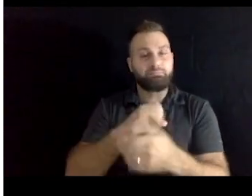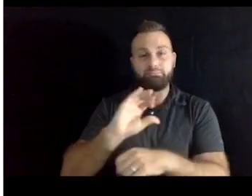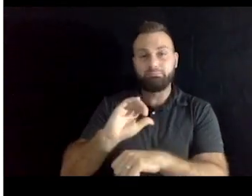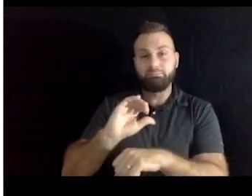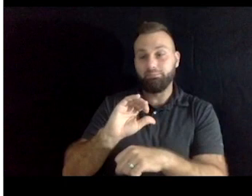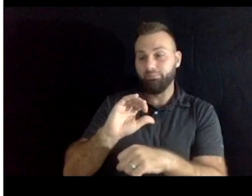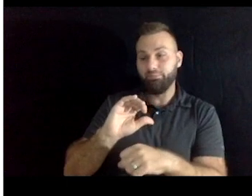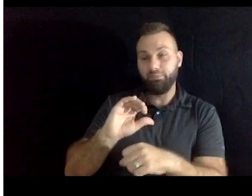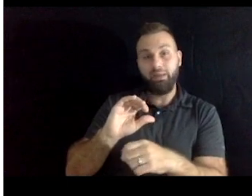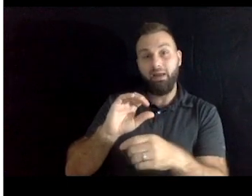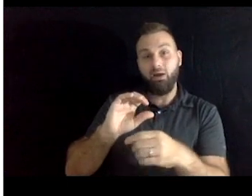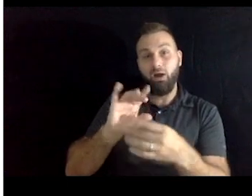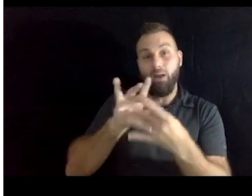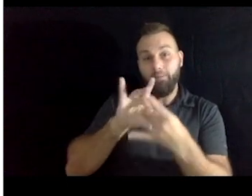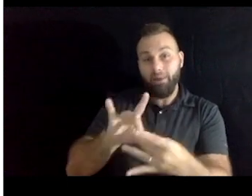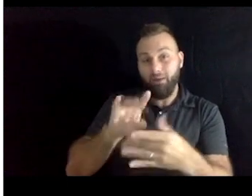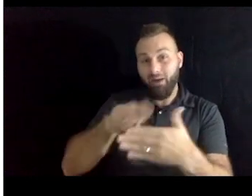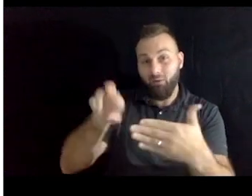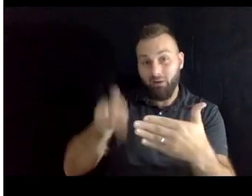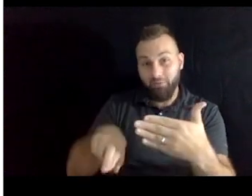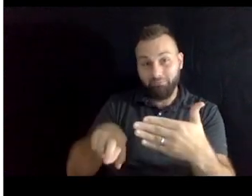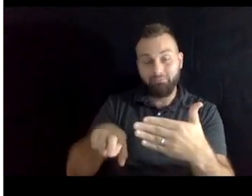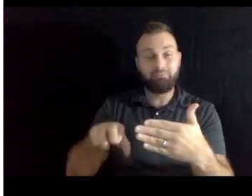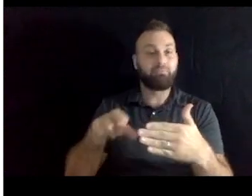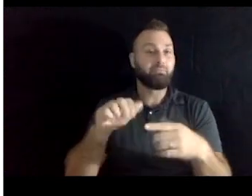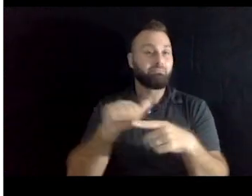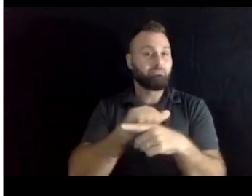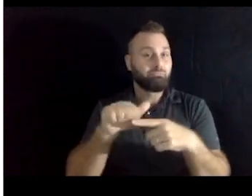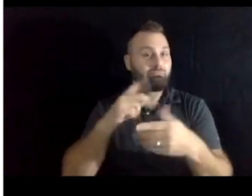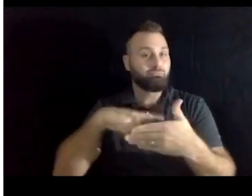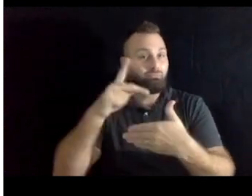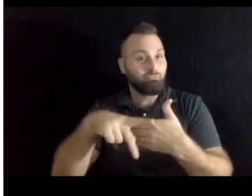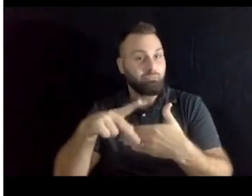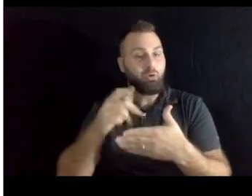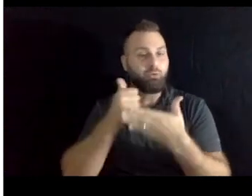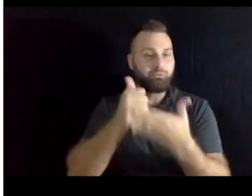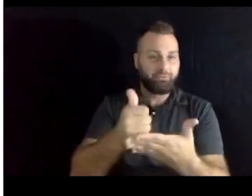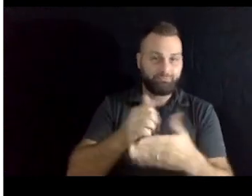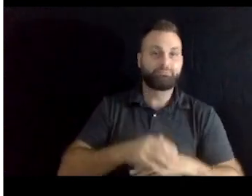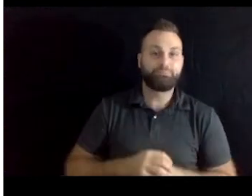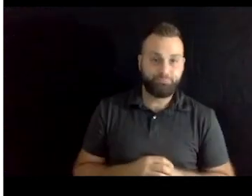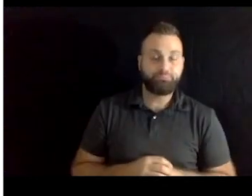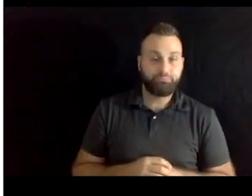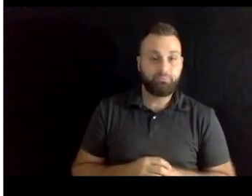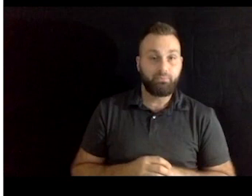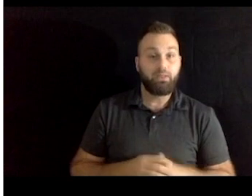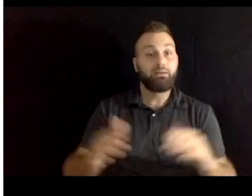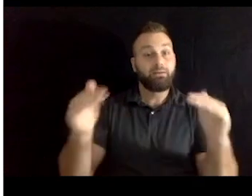program or a practice or an intervention. Next, I want to spend a couple of